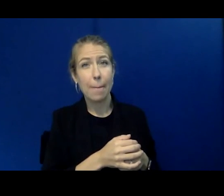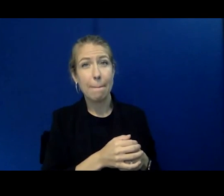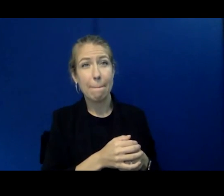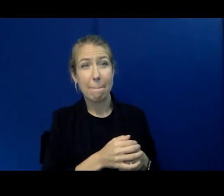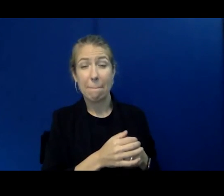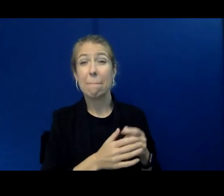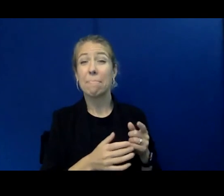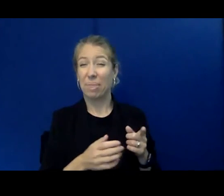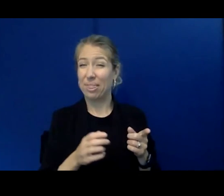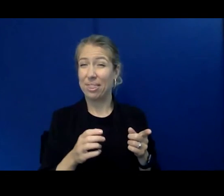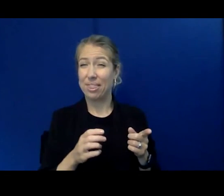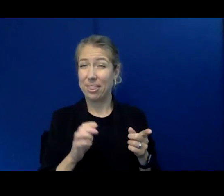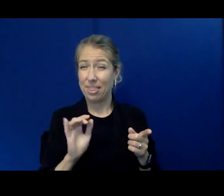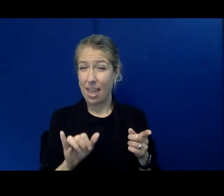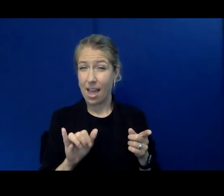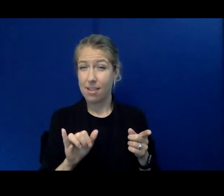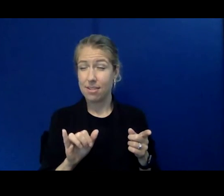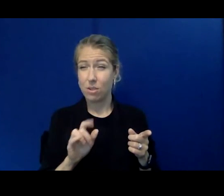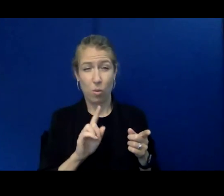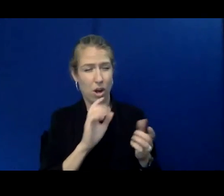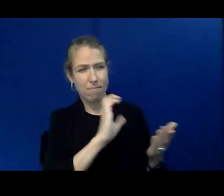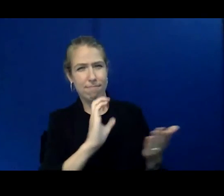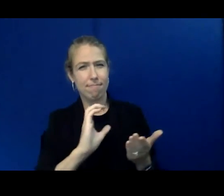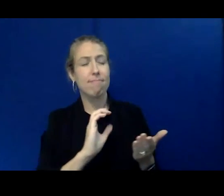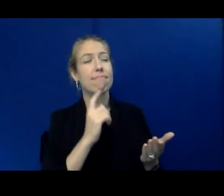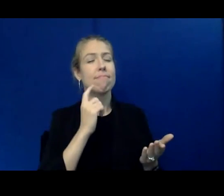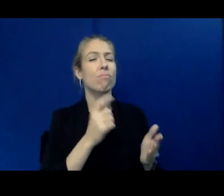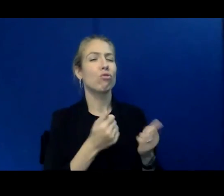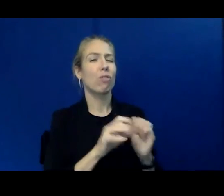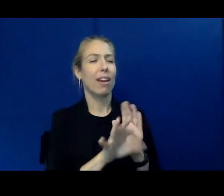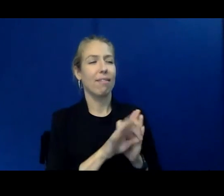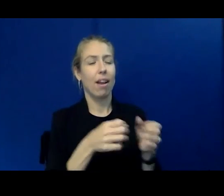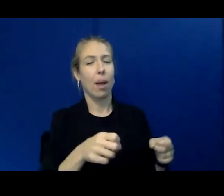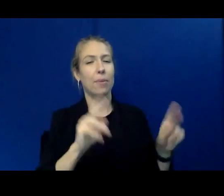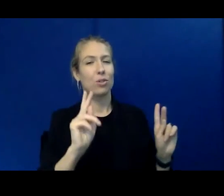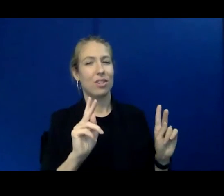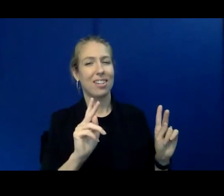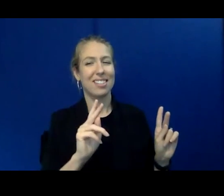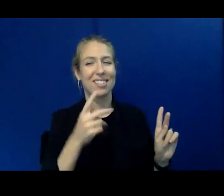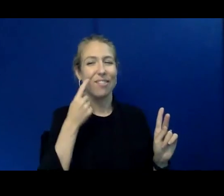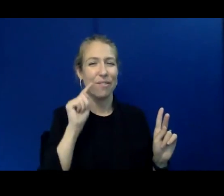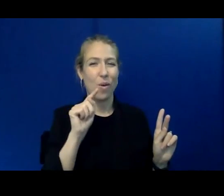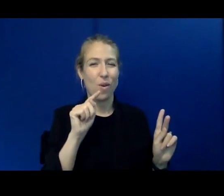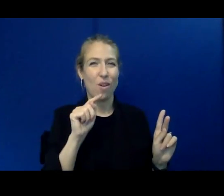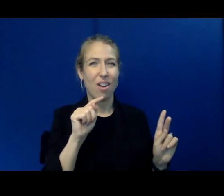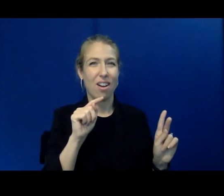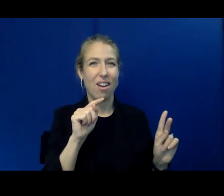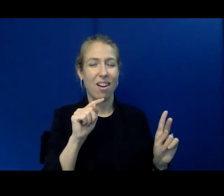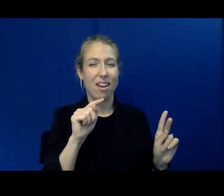are kind of looking for those opportunities for one of the clients to find something that